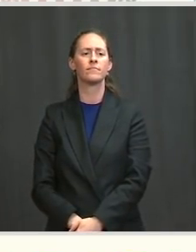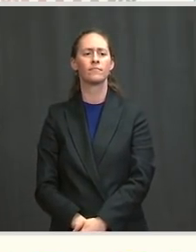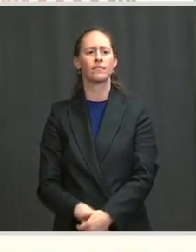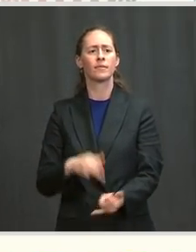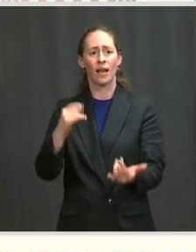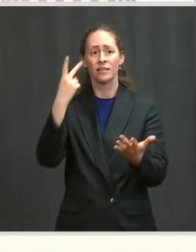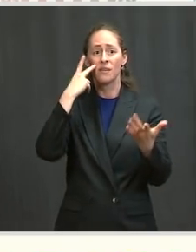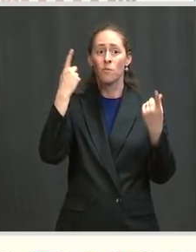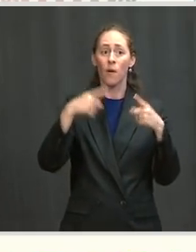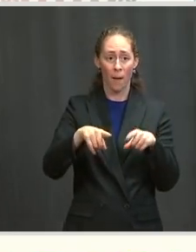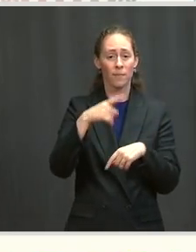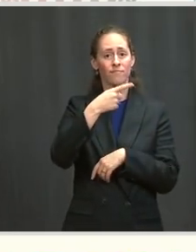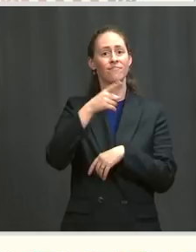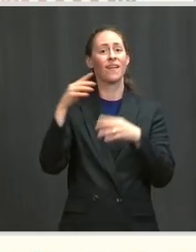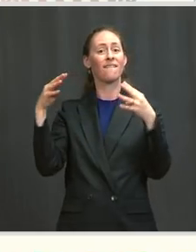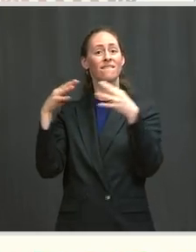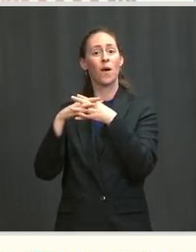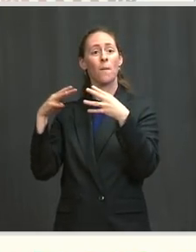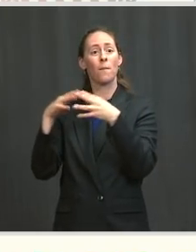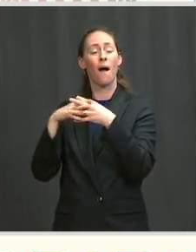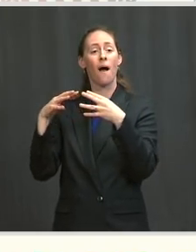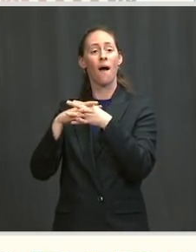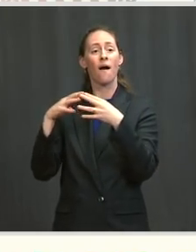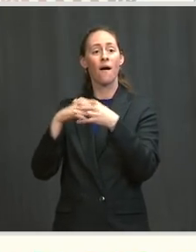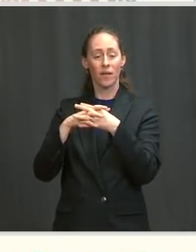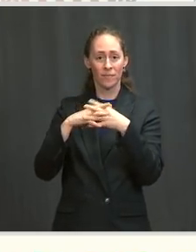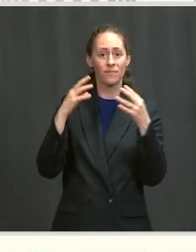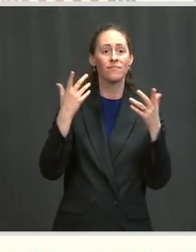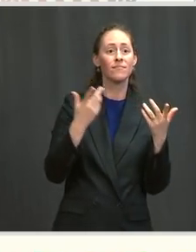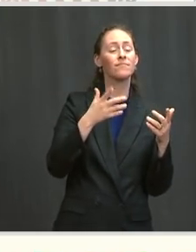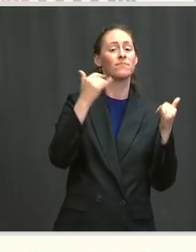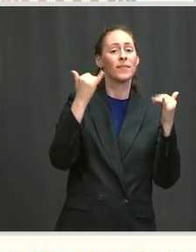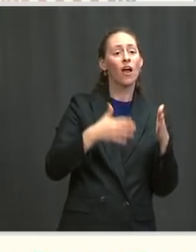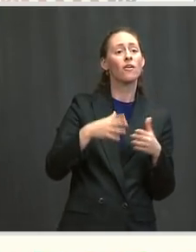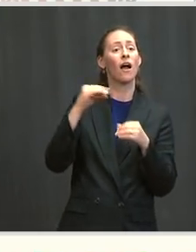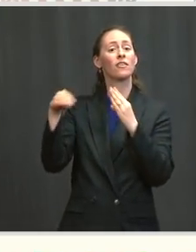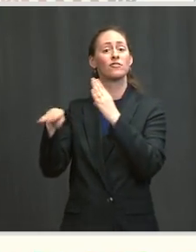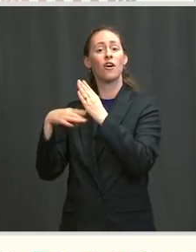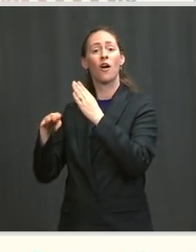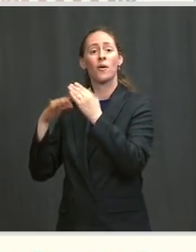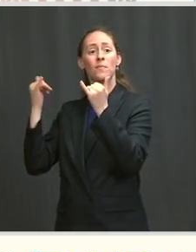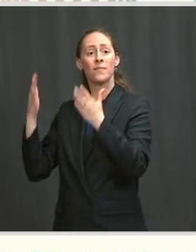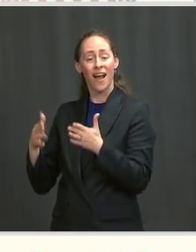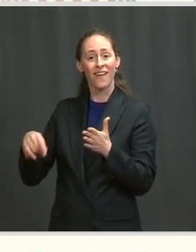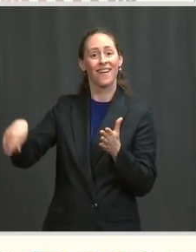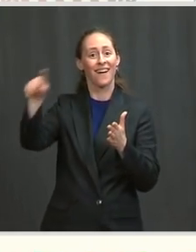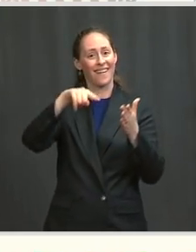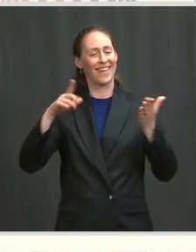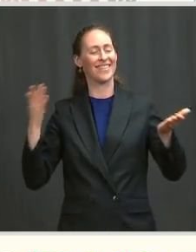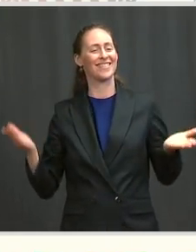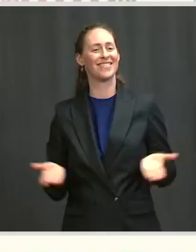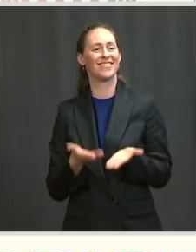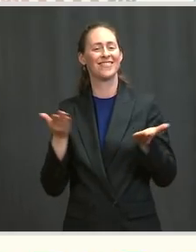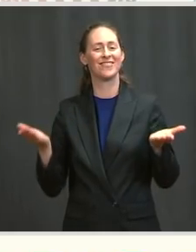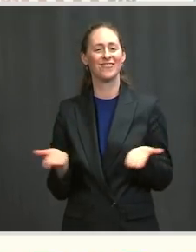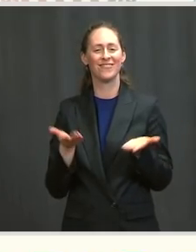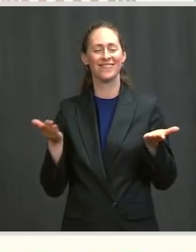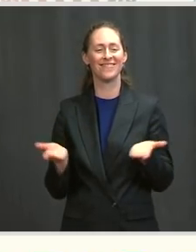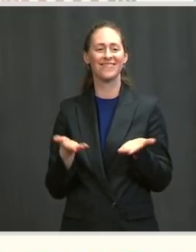and the National Women's Soccer League. All of you here -- Henry Muñoz and Kyle --